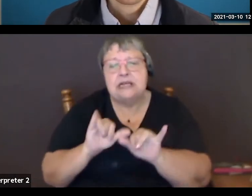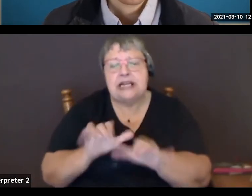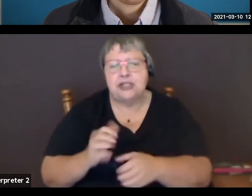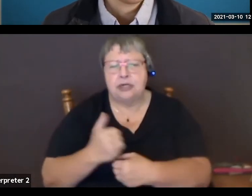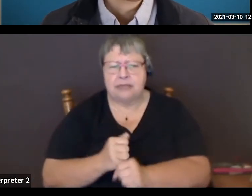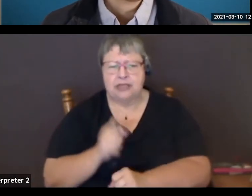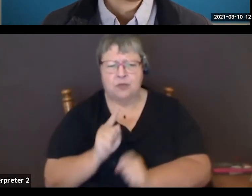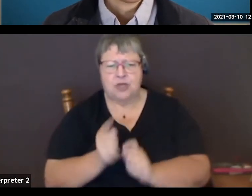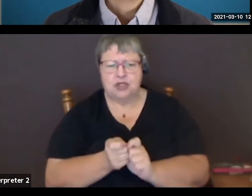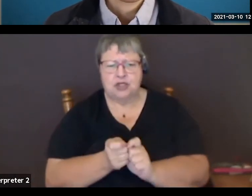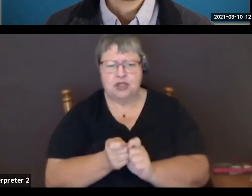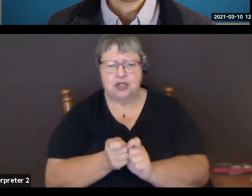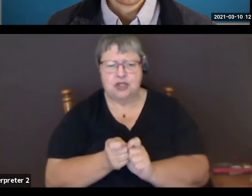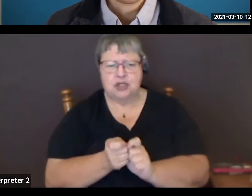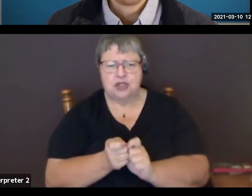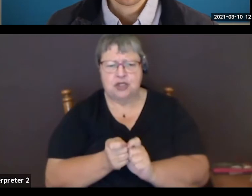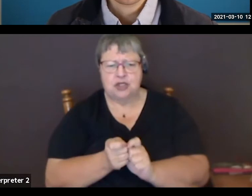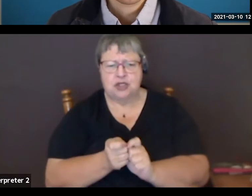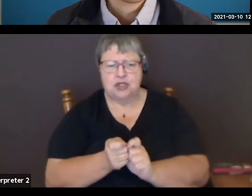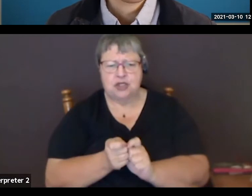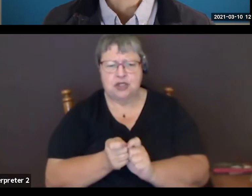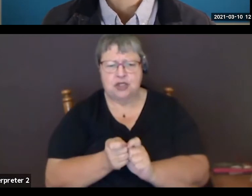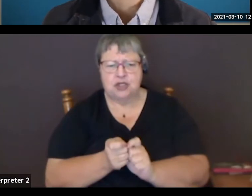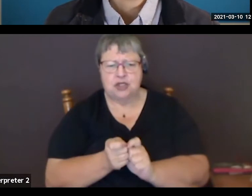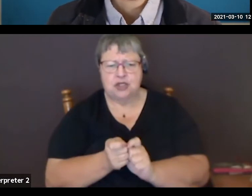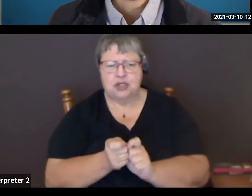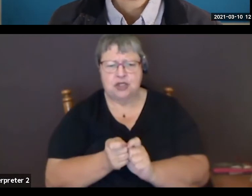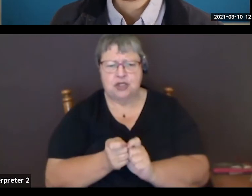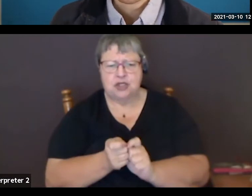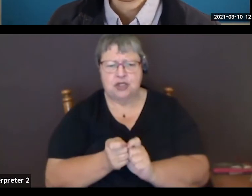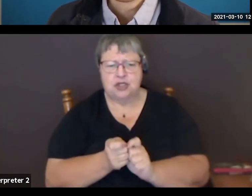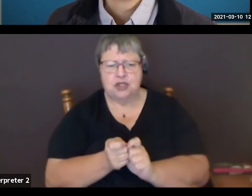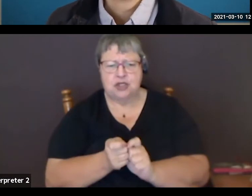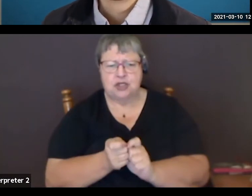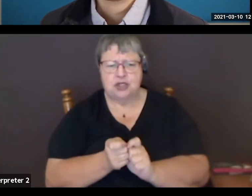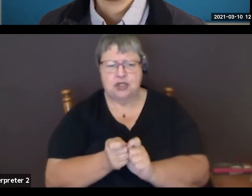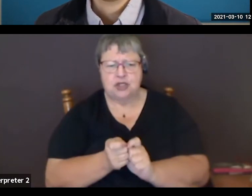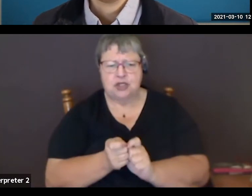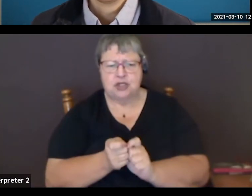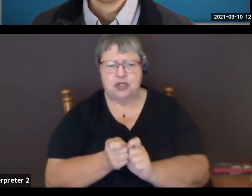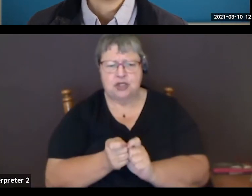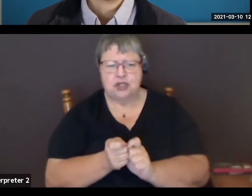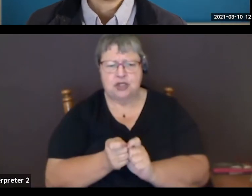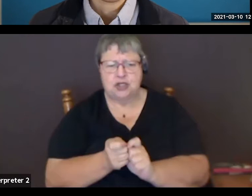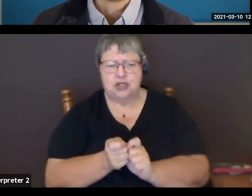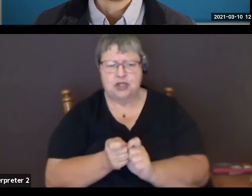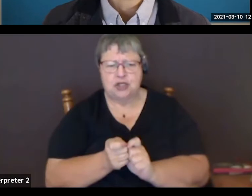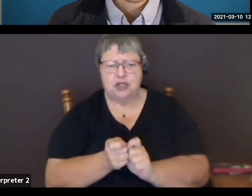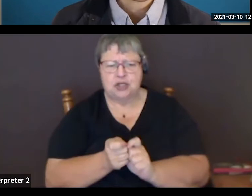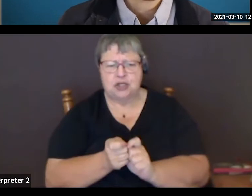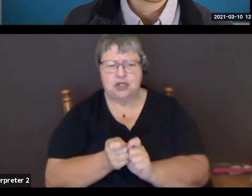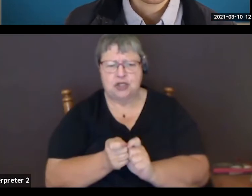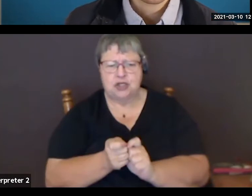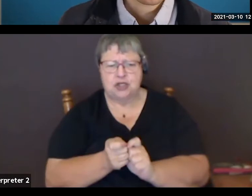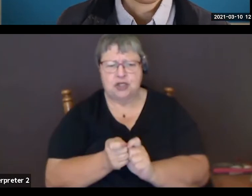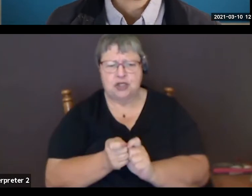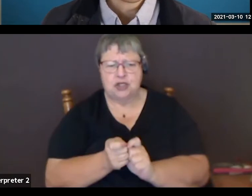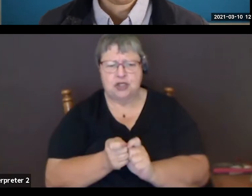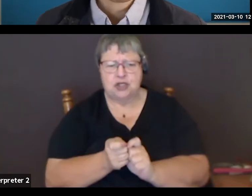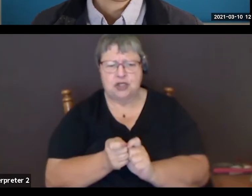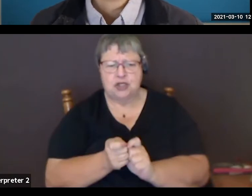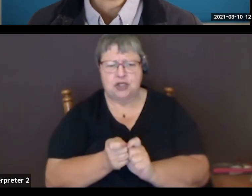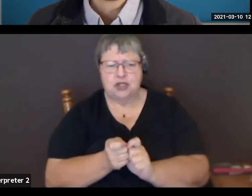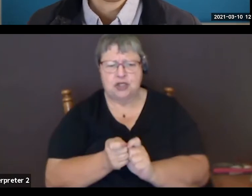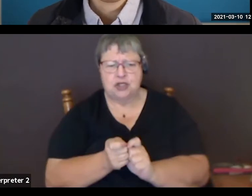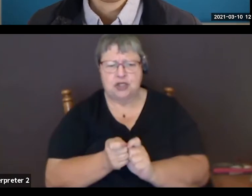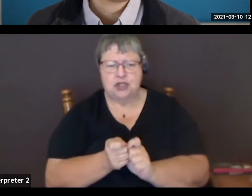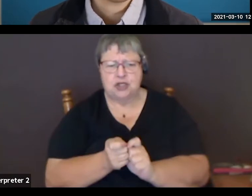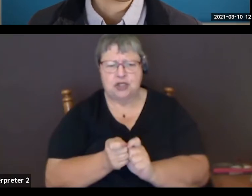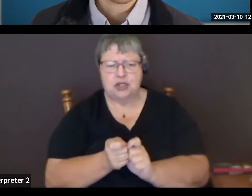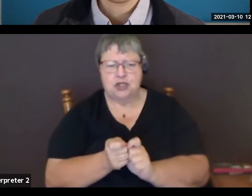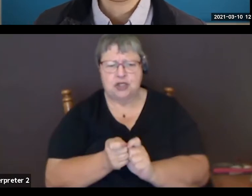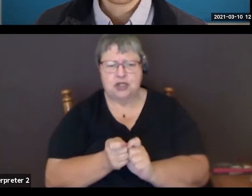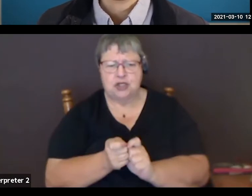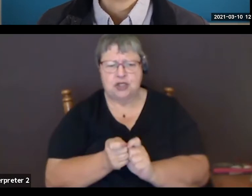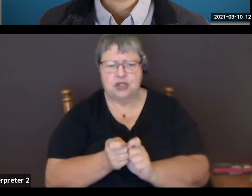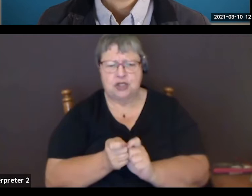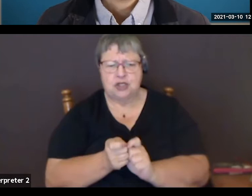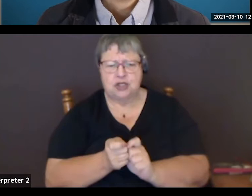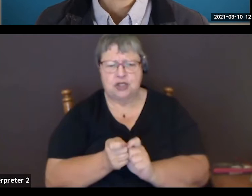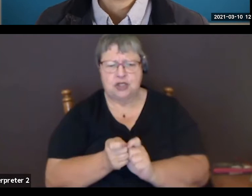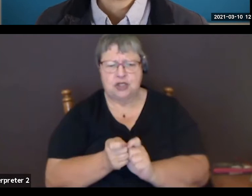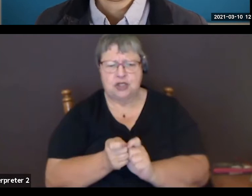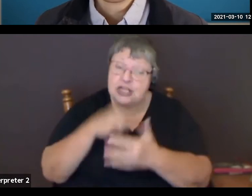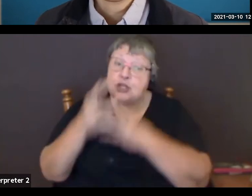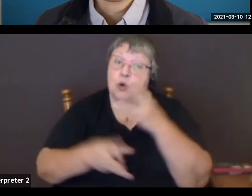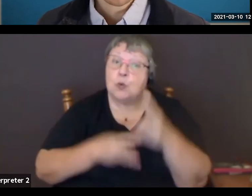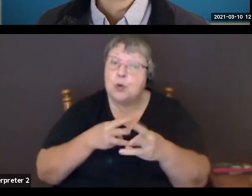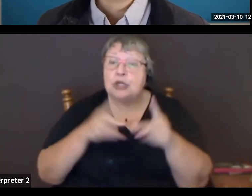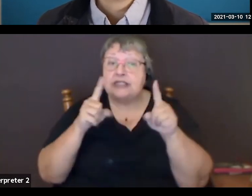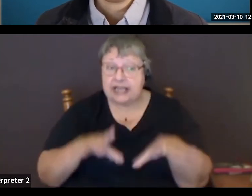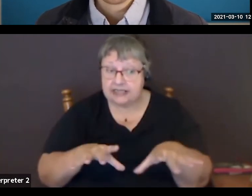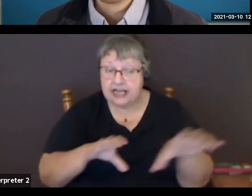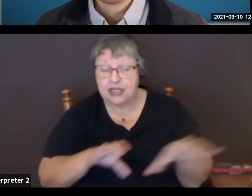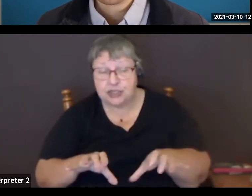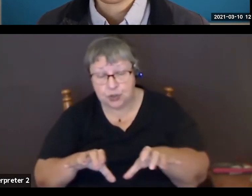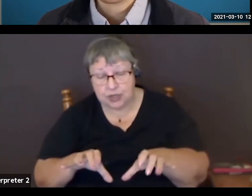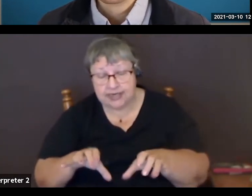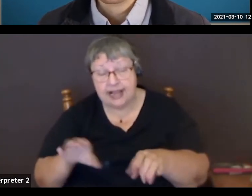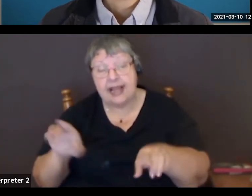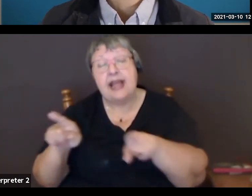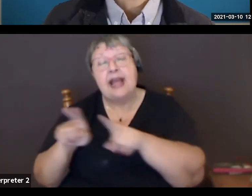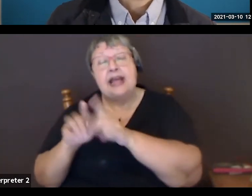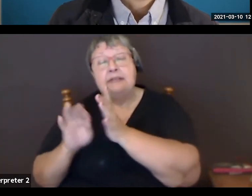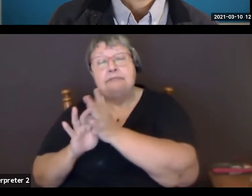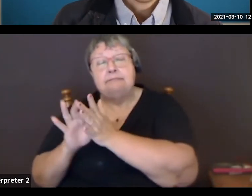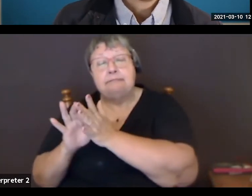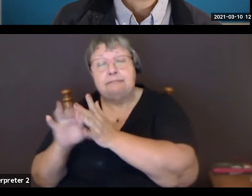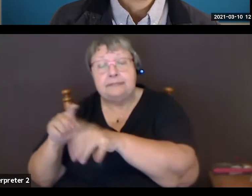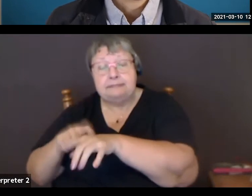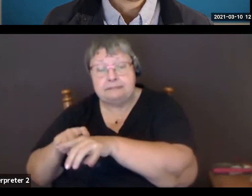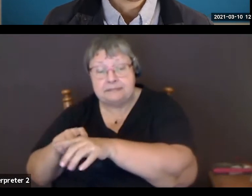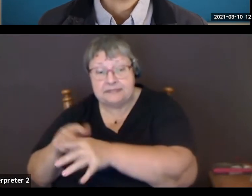We need to govern algorithms like we govern socks, and other creative artifacts. We need to design tests and standards, somehow get every algorithm in the world tested and do it at a scale that matches the pace of innovation, or as we do with medicines,